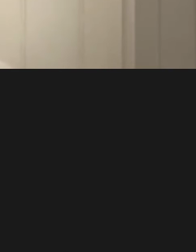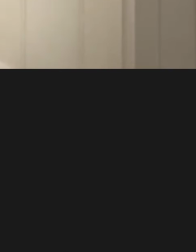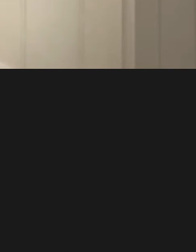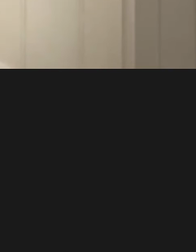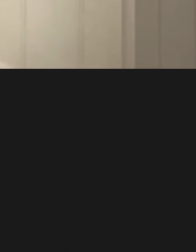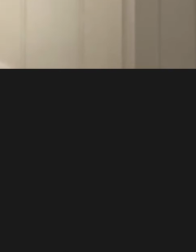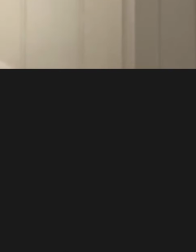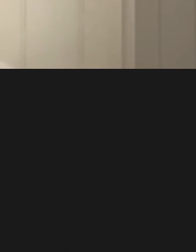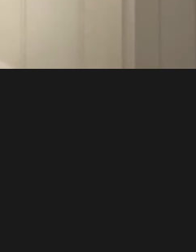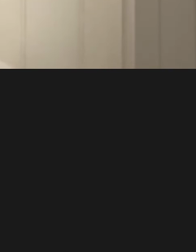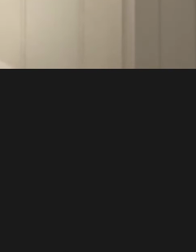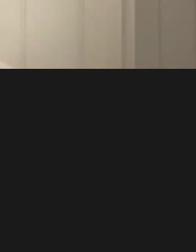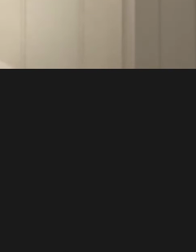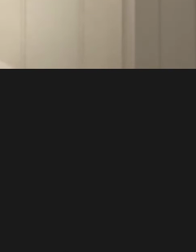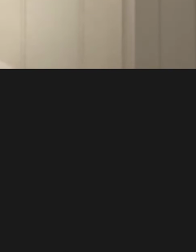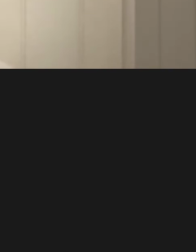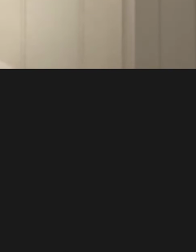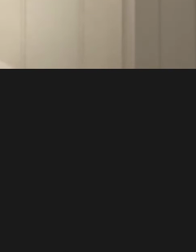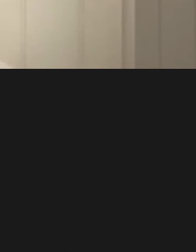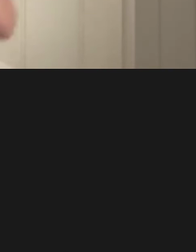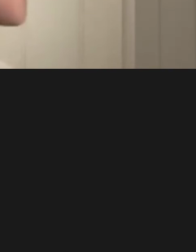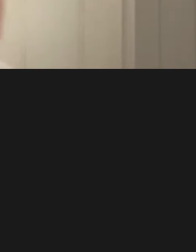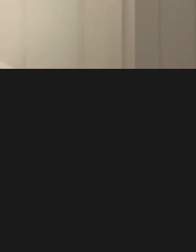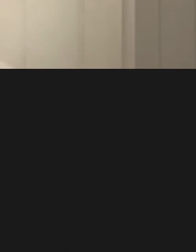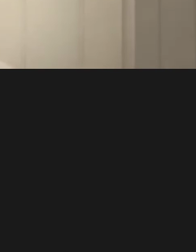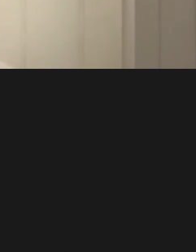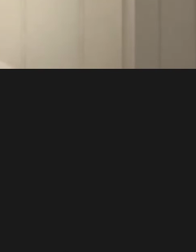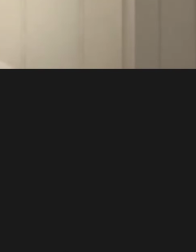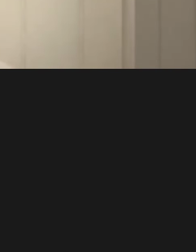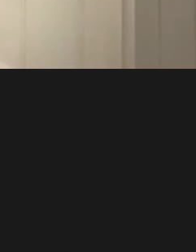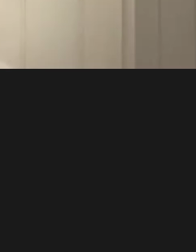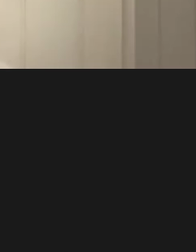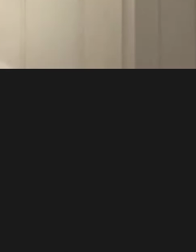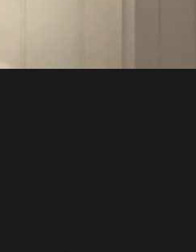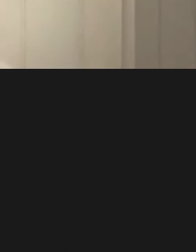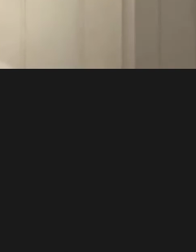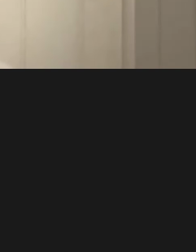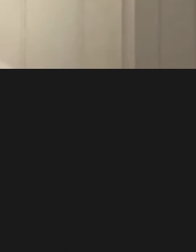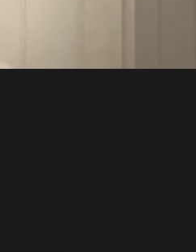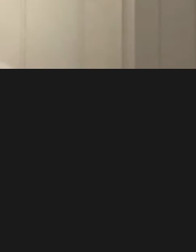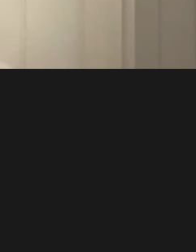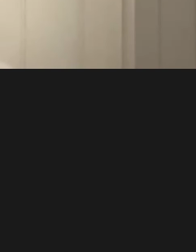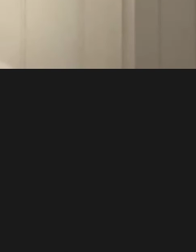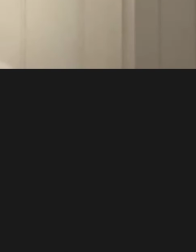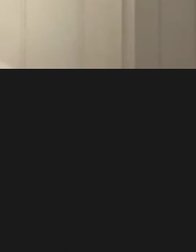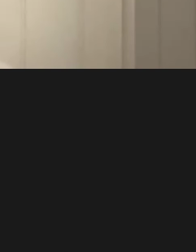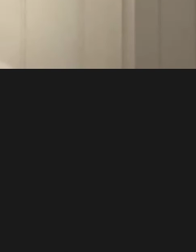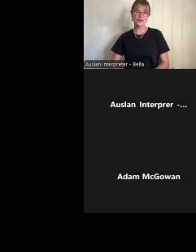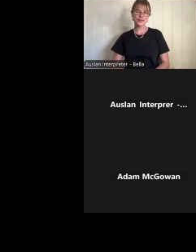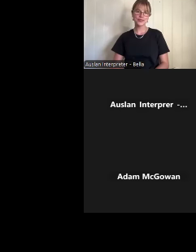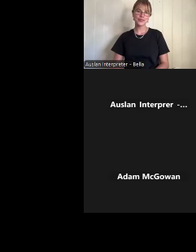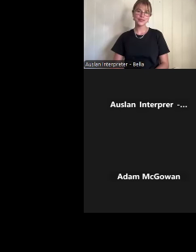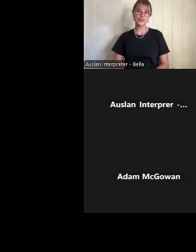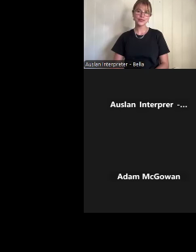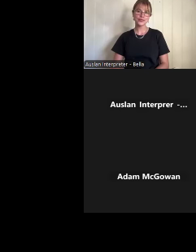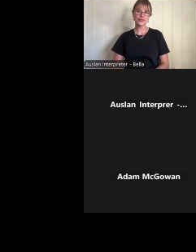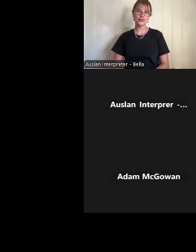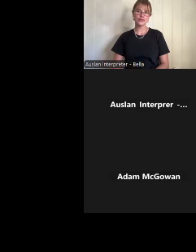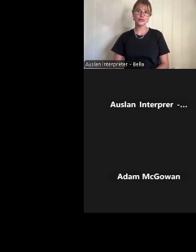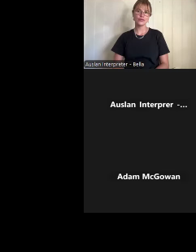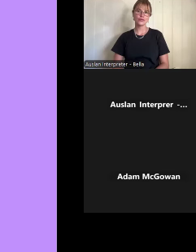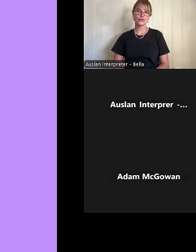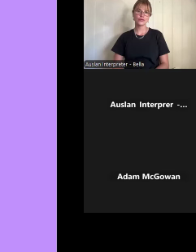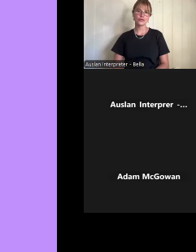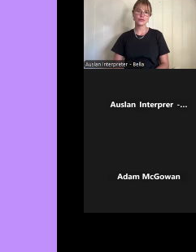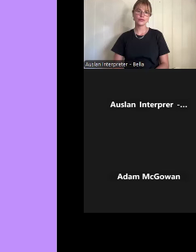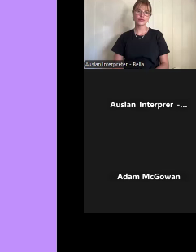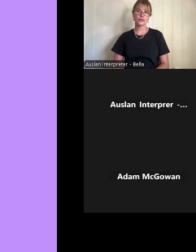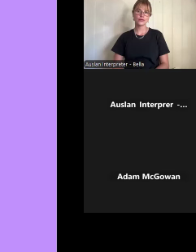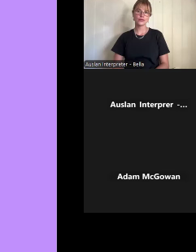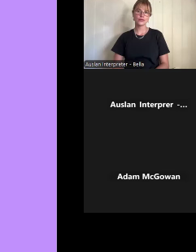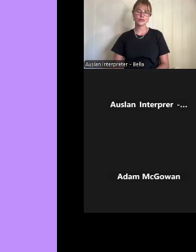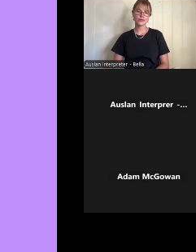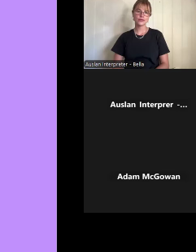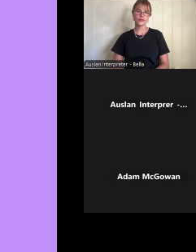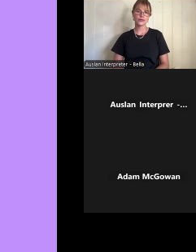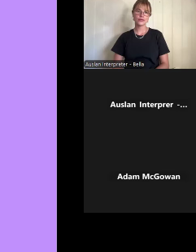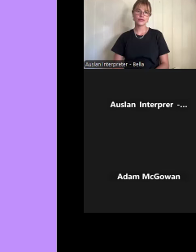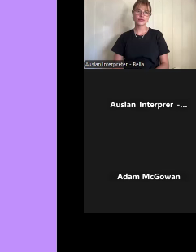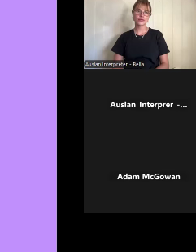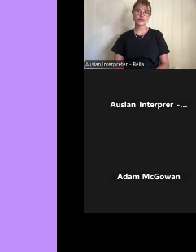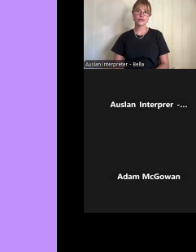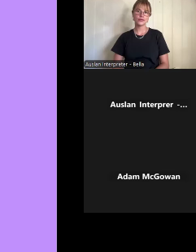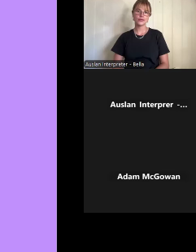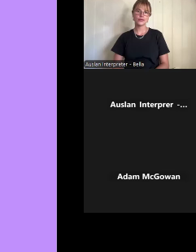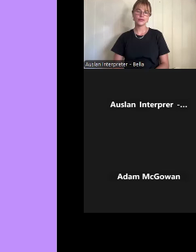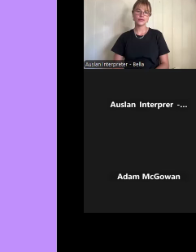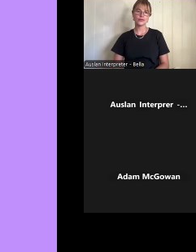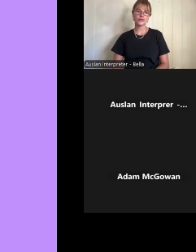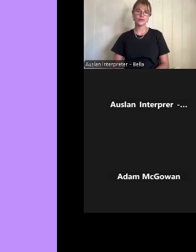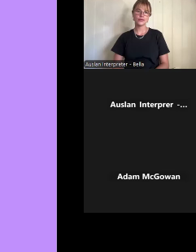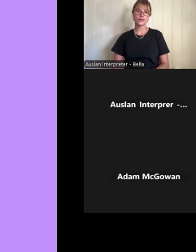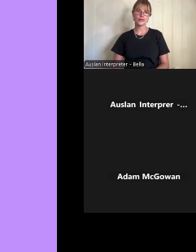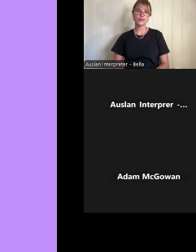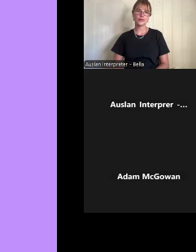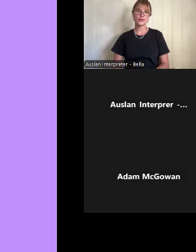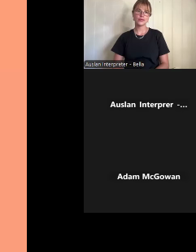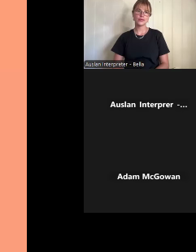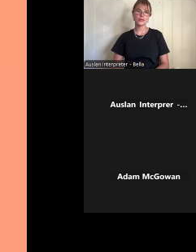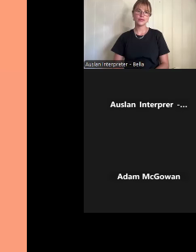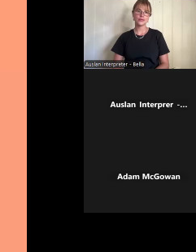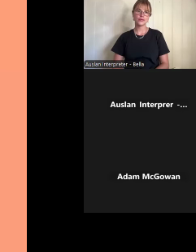I'm going to share my screen so we can follow along a presentation together today. And I'm